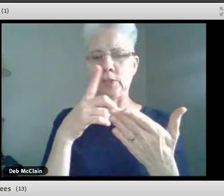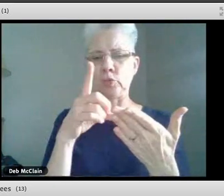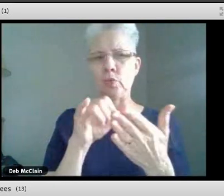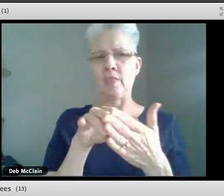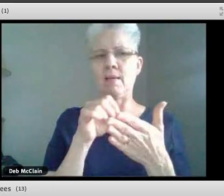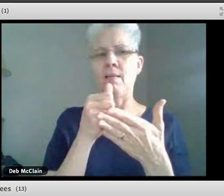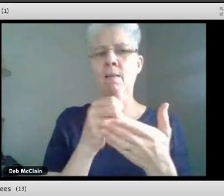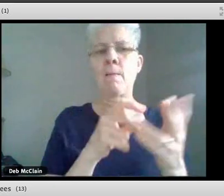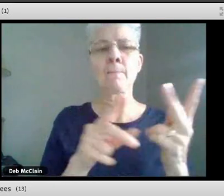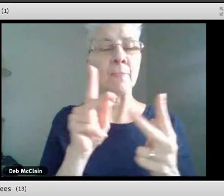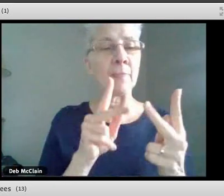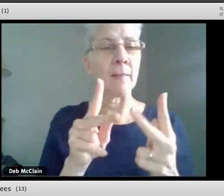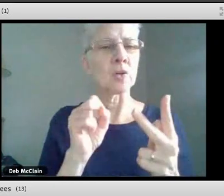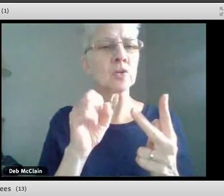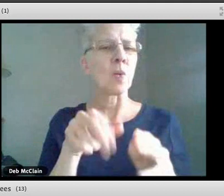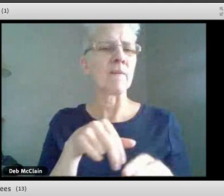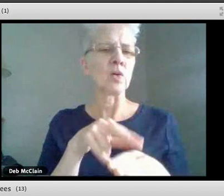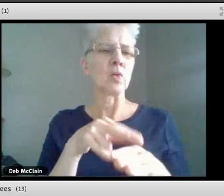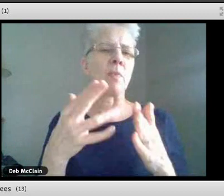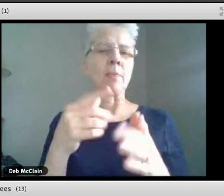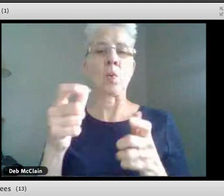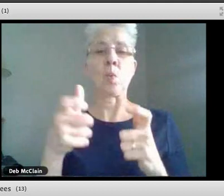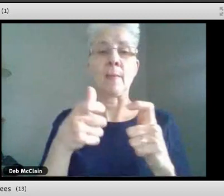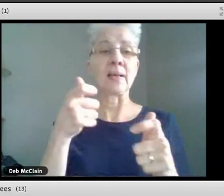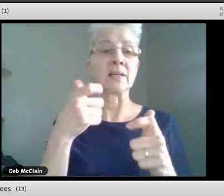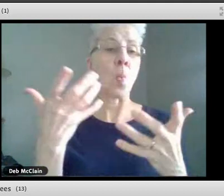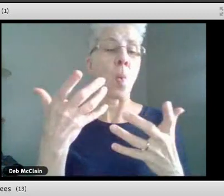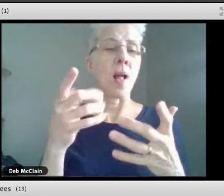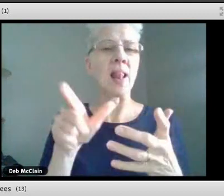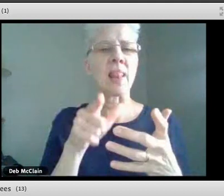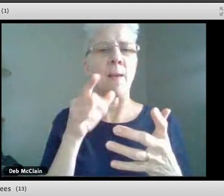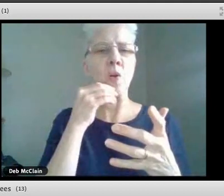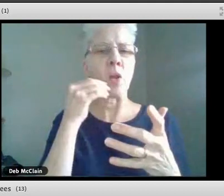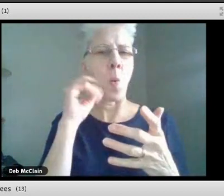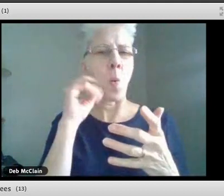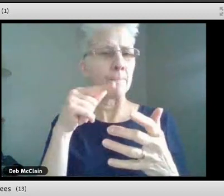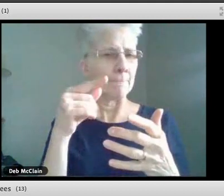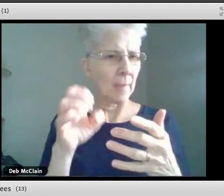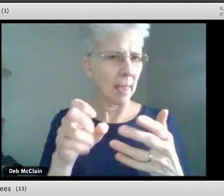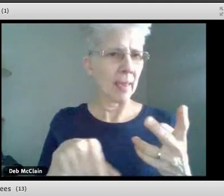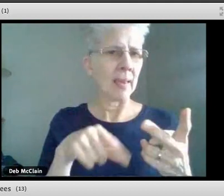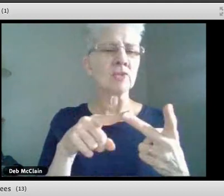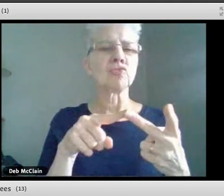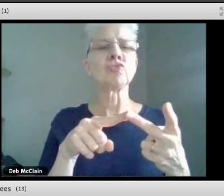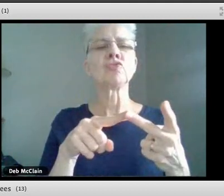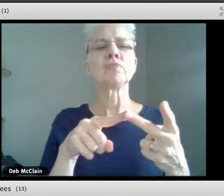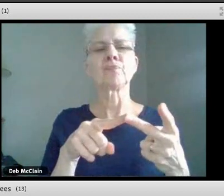So, of course, probably one of the biggest is the library homepage. We produce, you know, research guides or LibGuides.